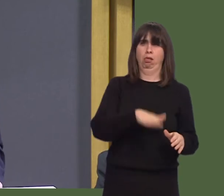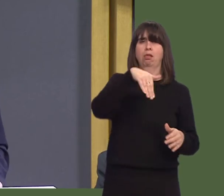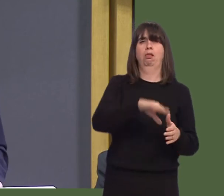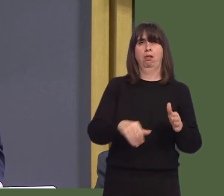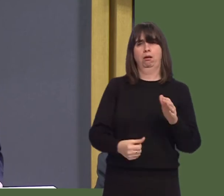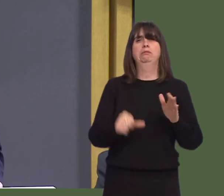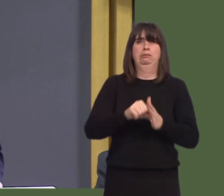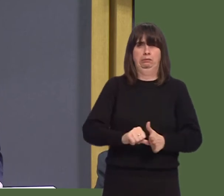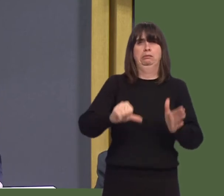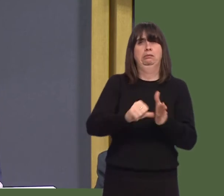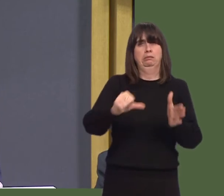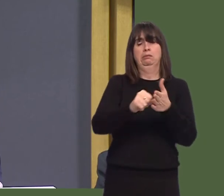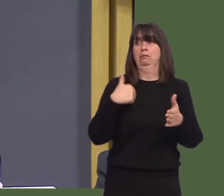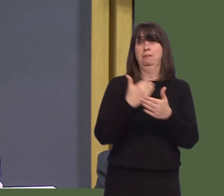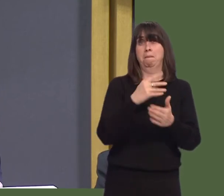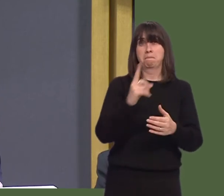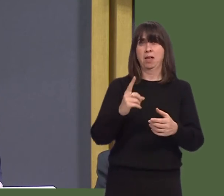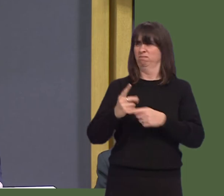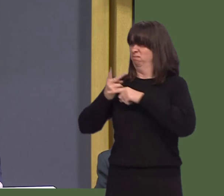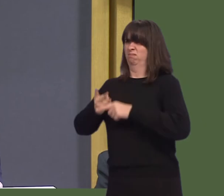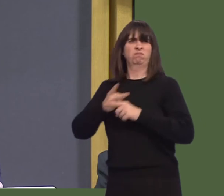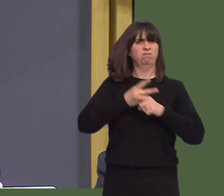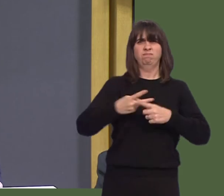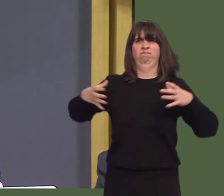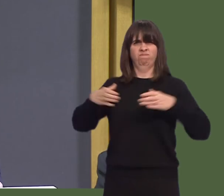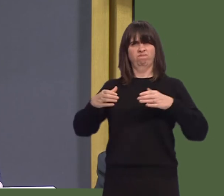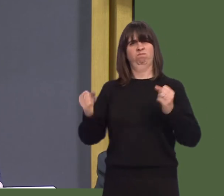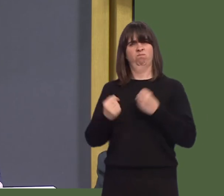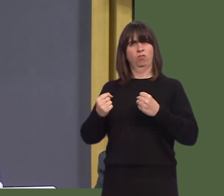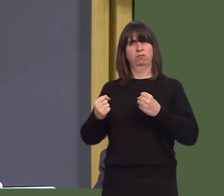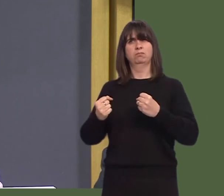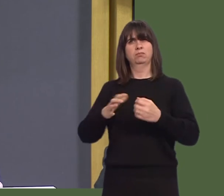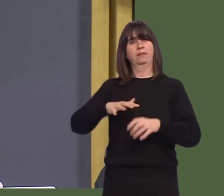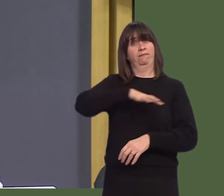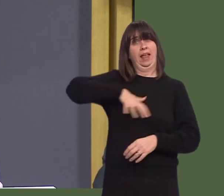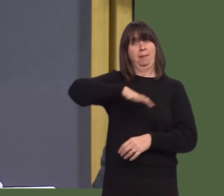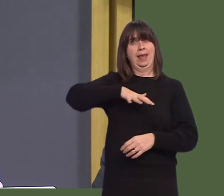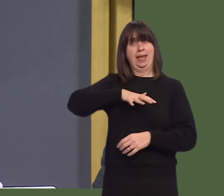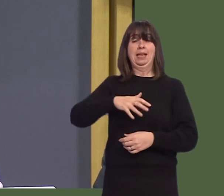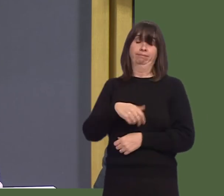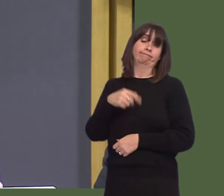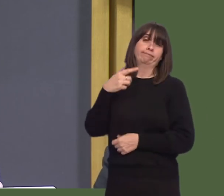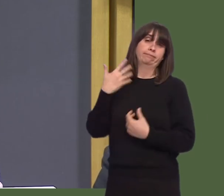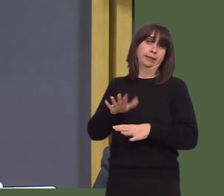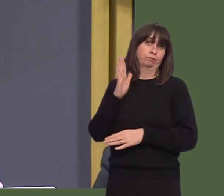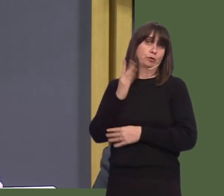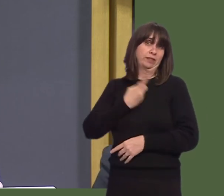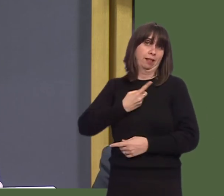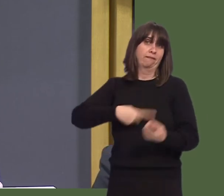with the release of land that you simply will not be able to fill?